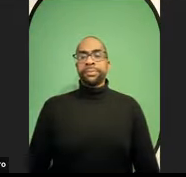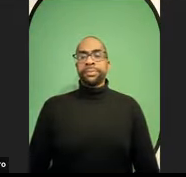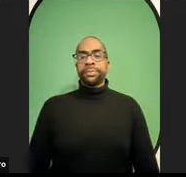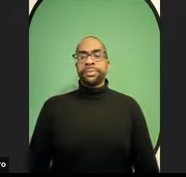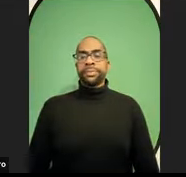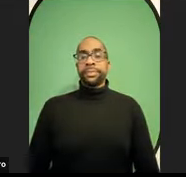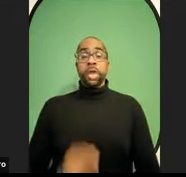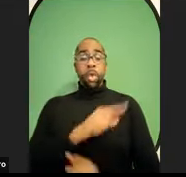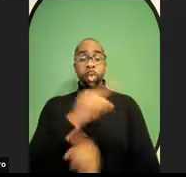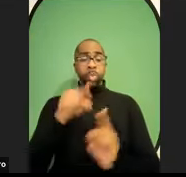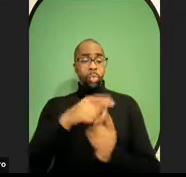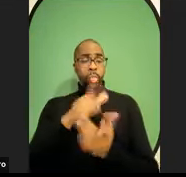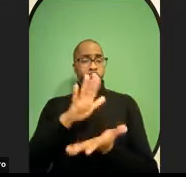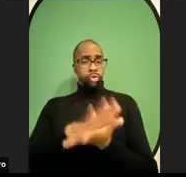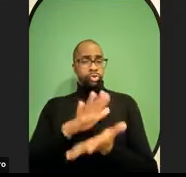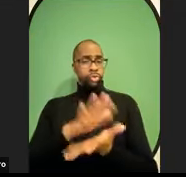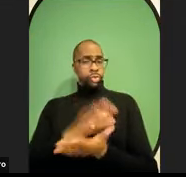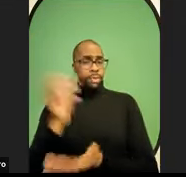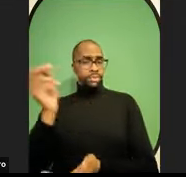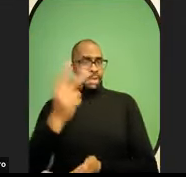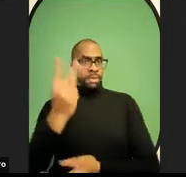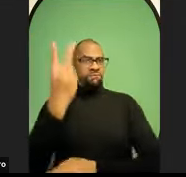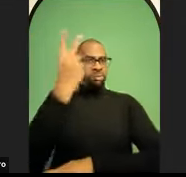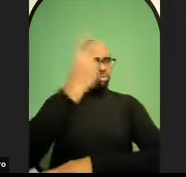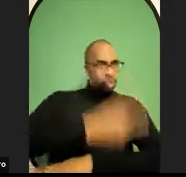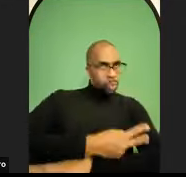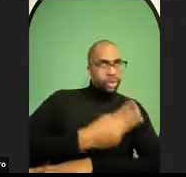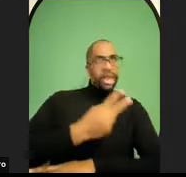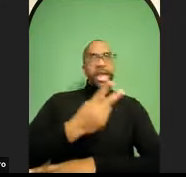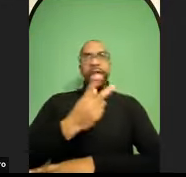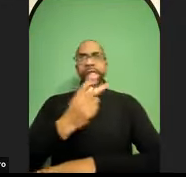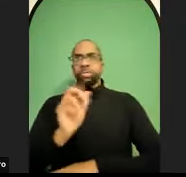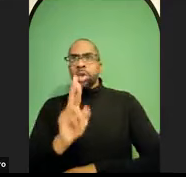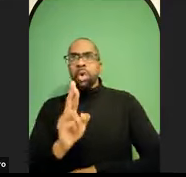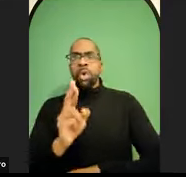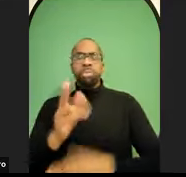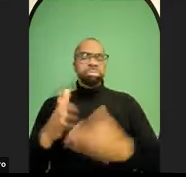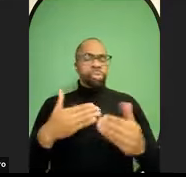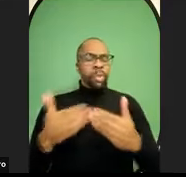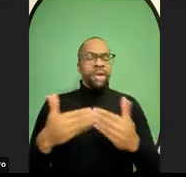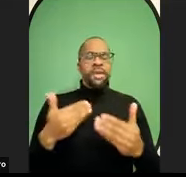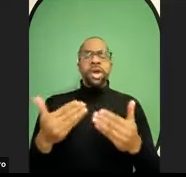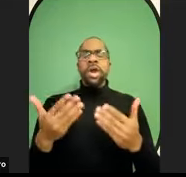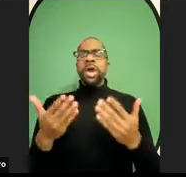blended that since the days of blended learning. Right. Because when kids came back Because when kids came back when we're only in for two days off we're only in for two days, or,